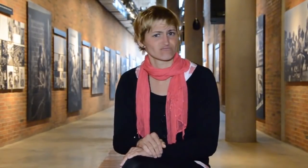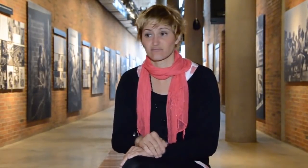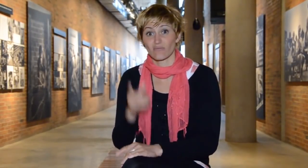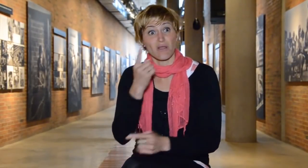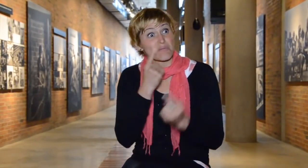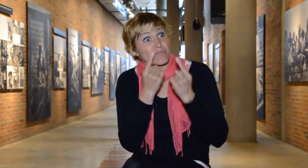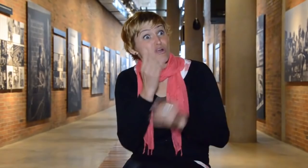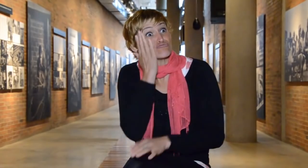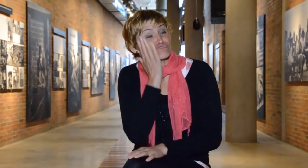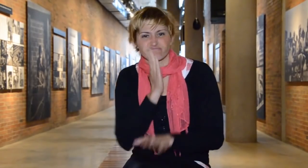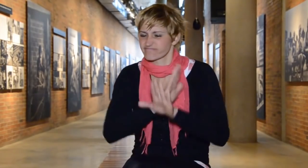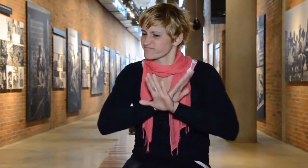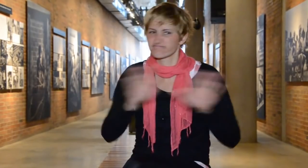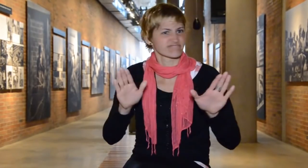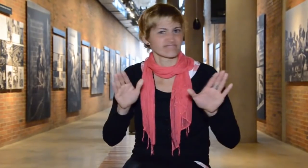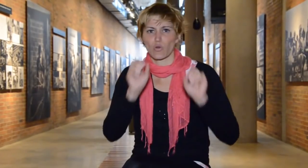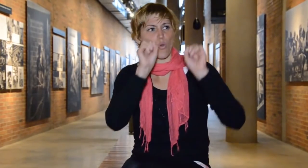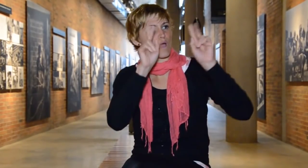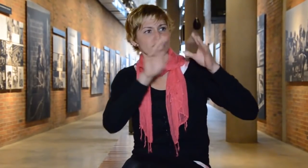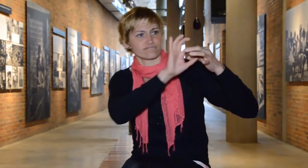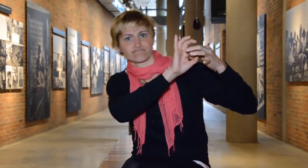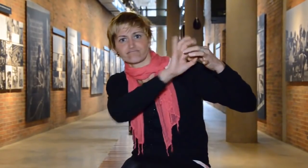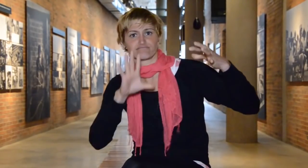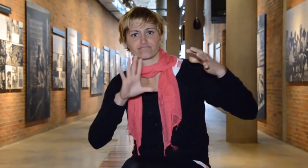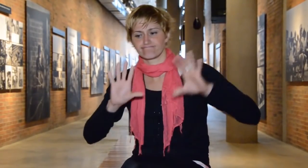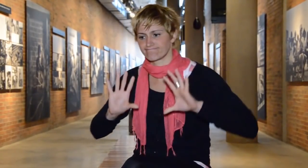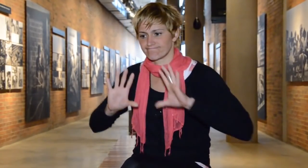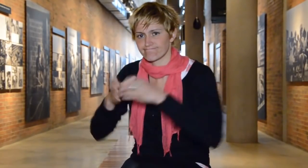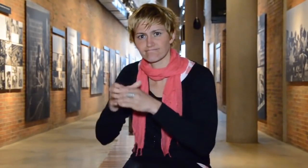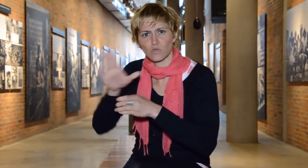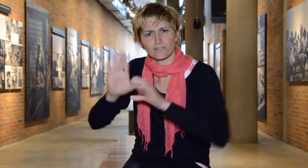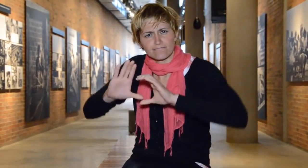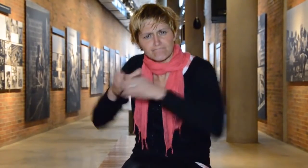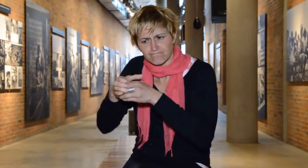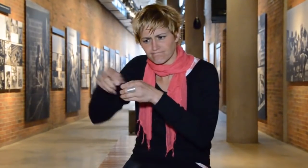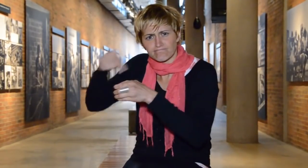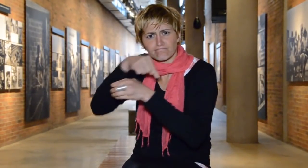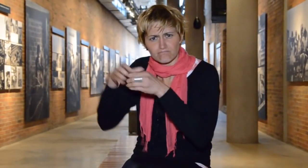Nelson Mandela refused to agree with the gentle approach, and left the ANC.